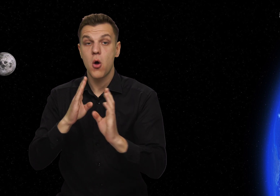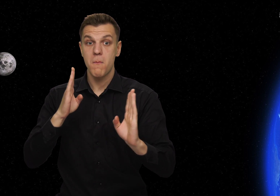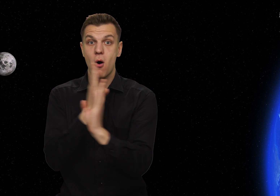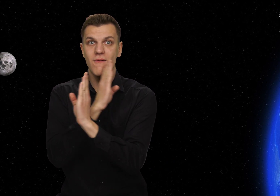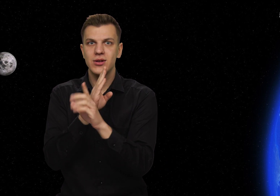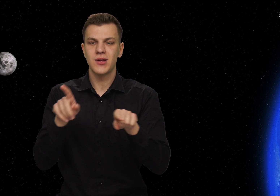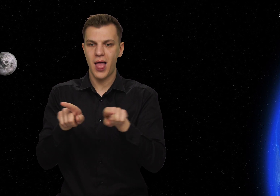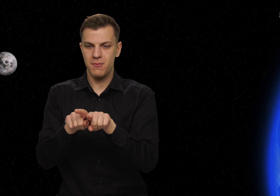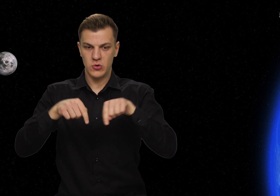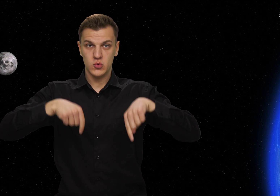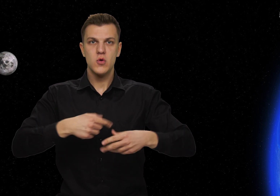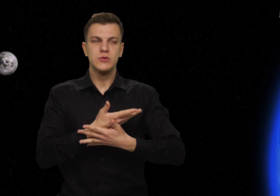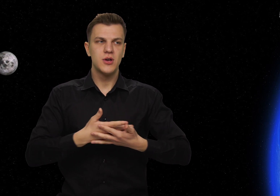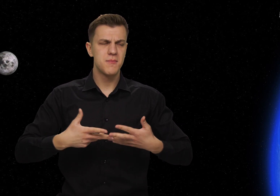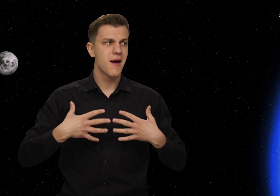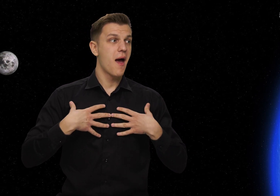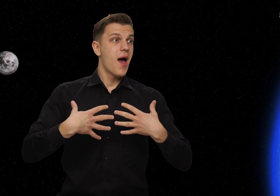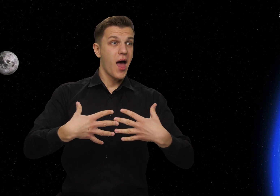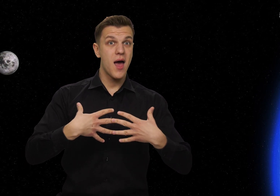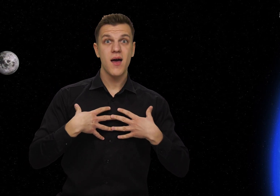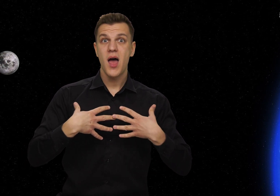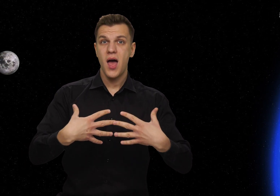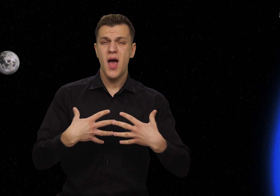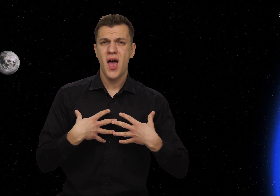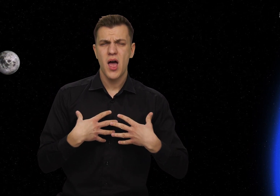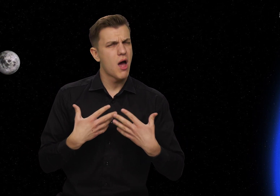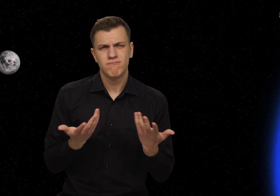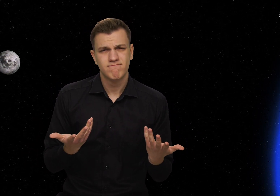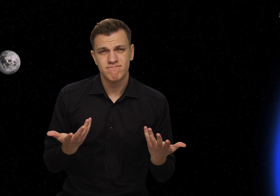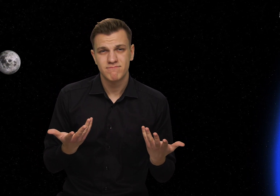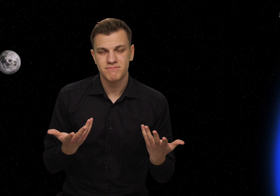we can't breathe it.